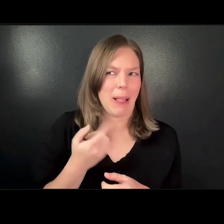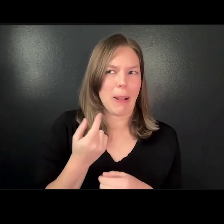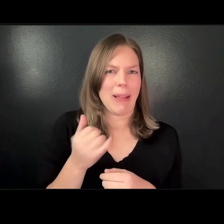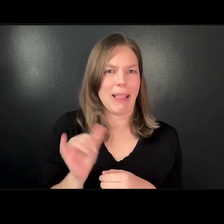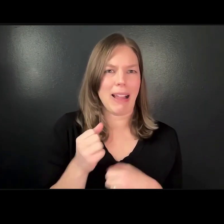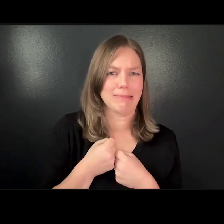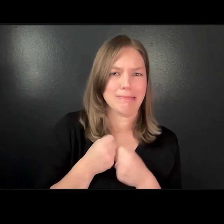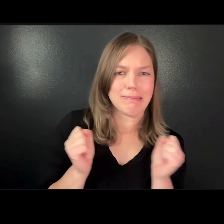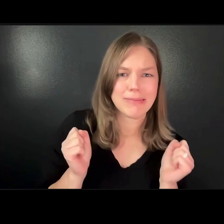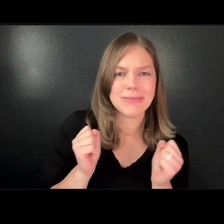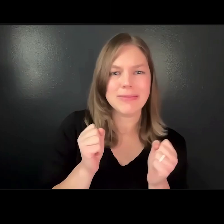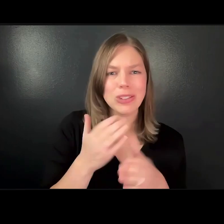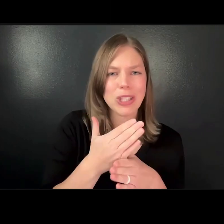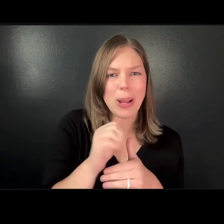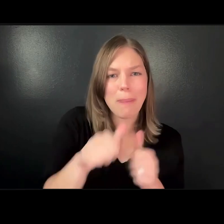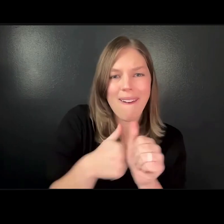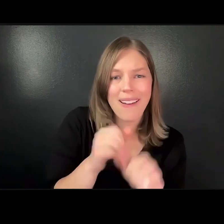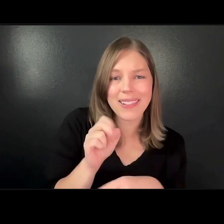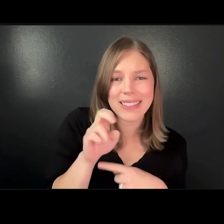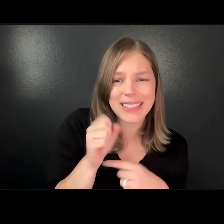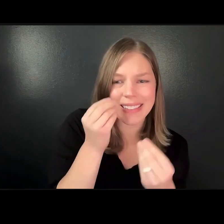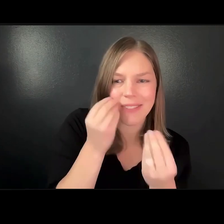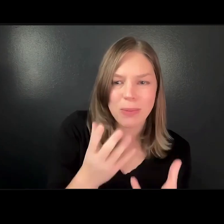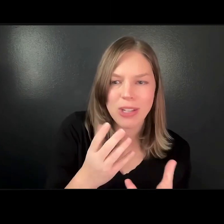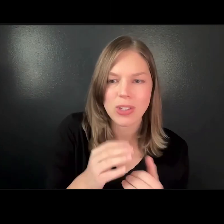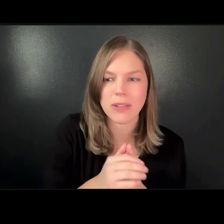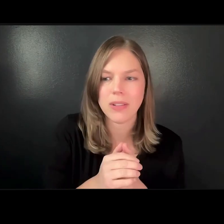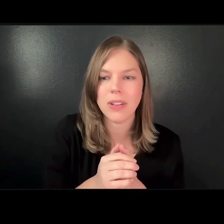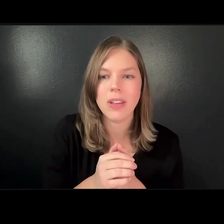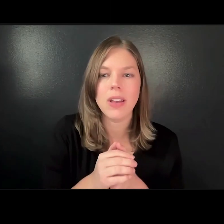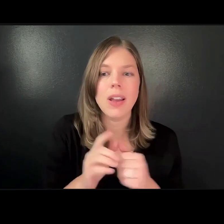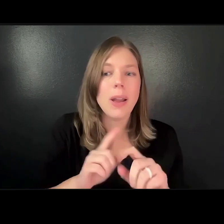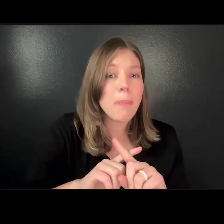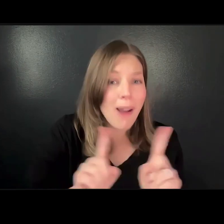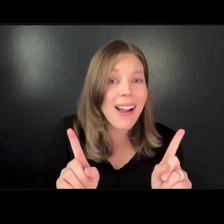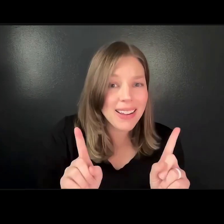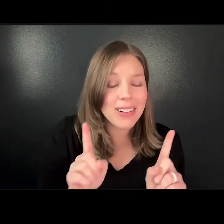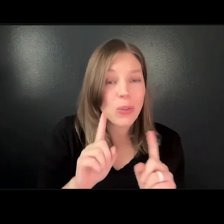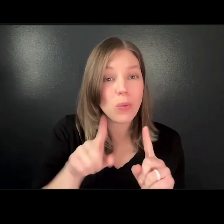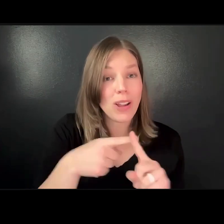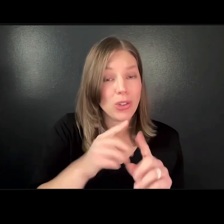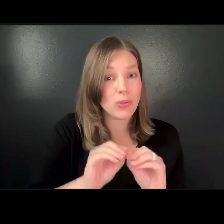can sometimes feel like involving the student to be privy to these behind the scenes operations.